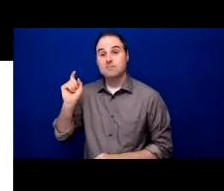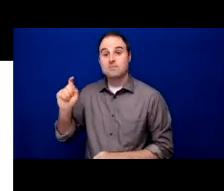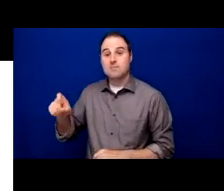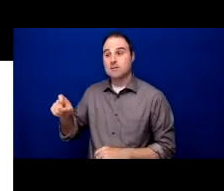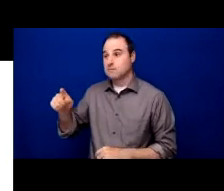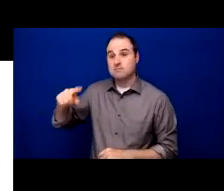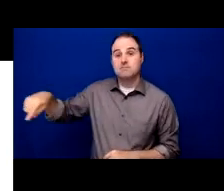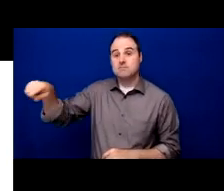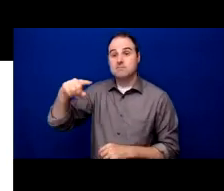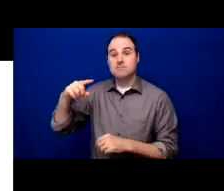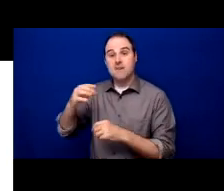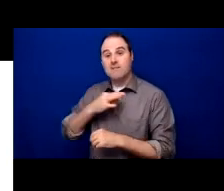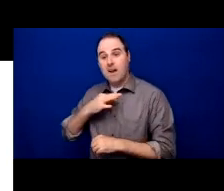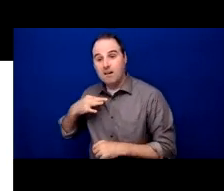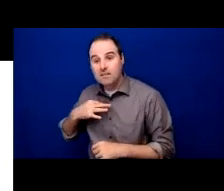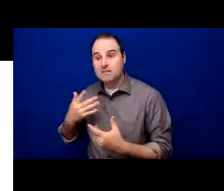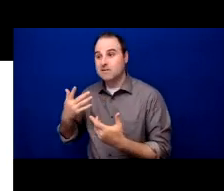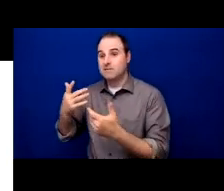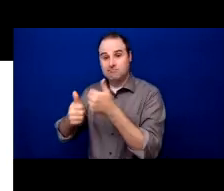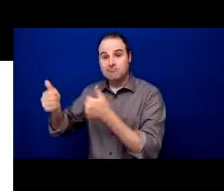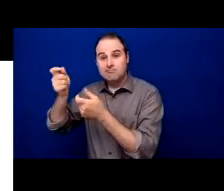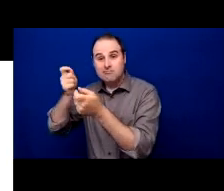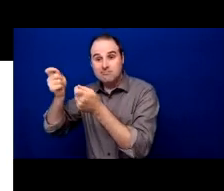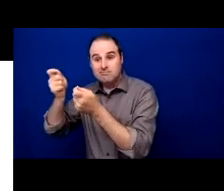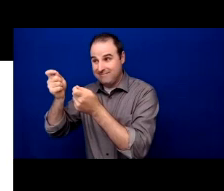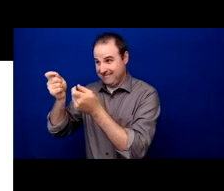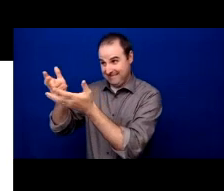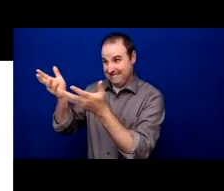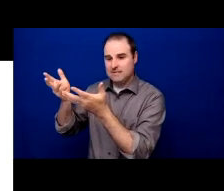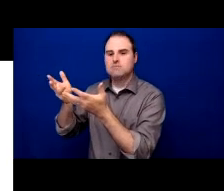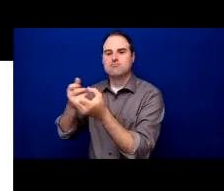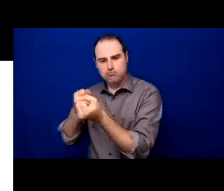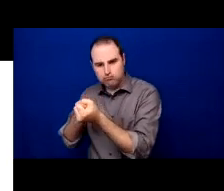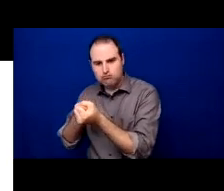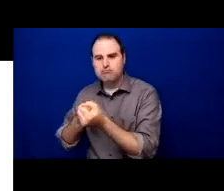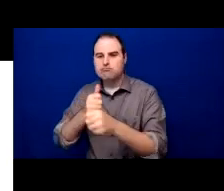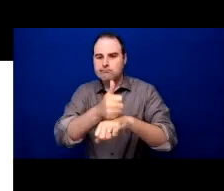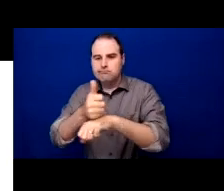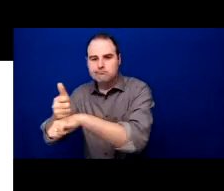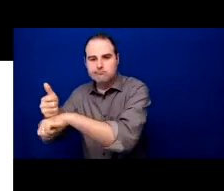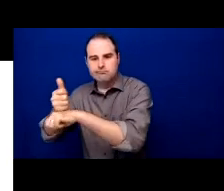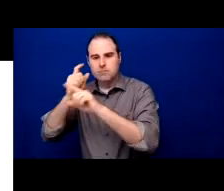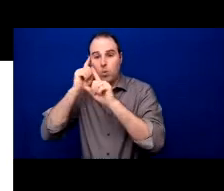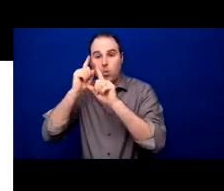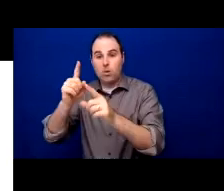It can't just be one or two people here and there to really change the culture of our school and to shift what has